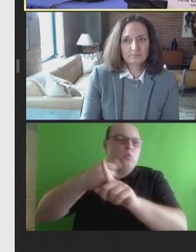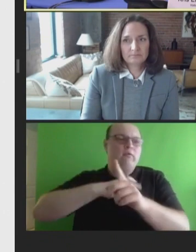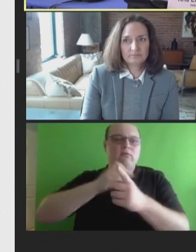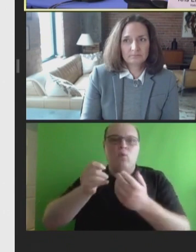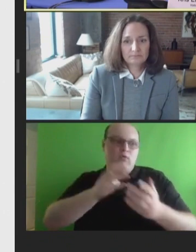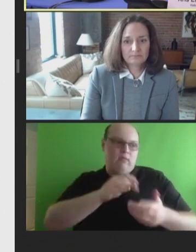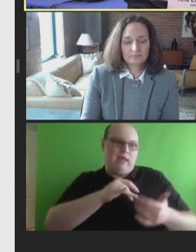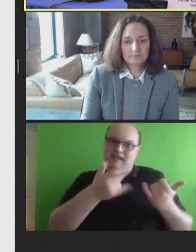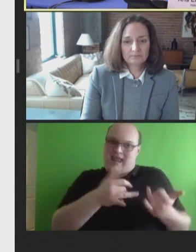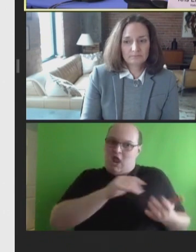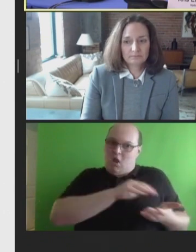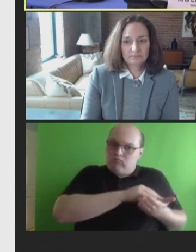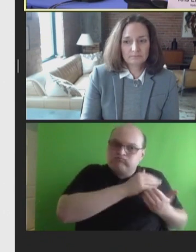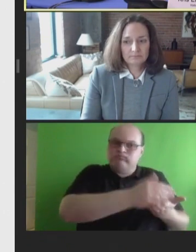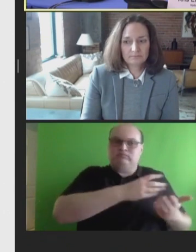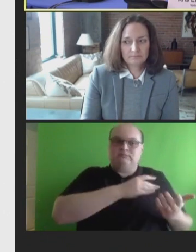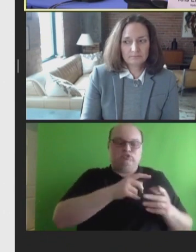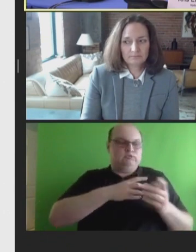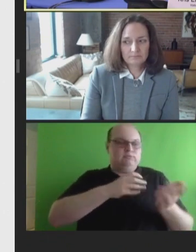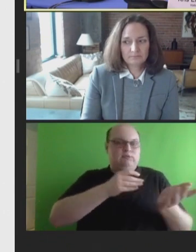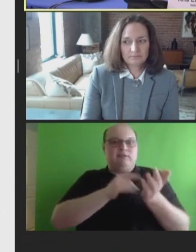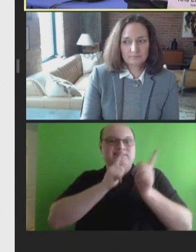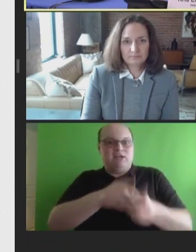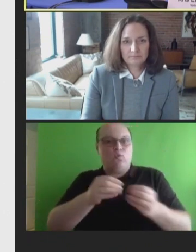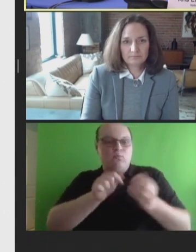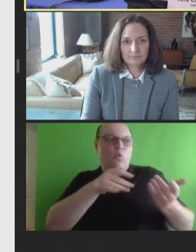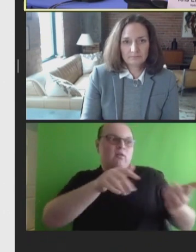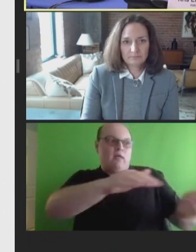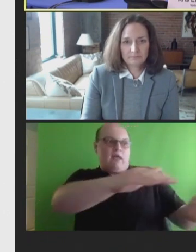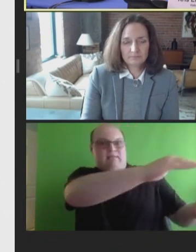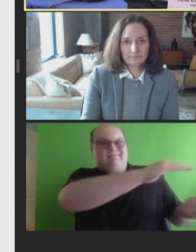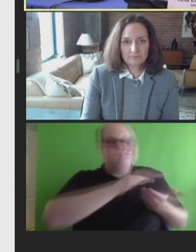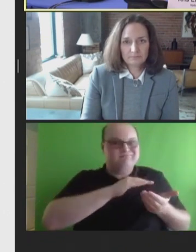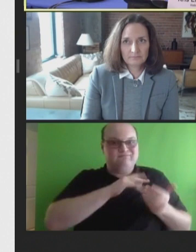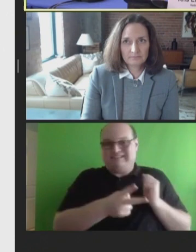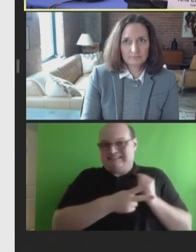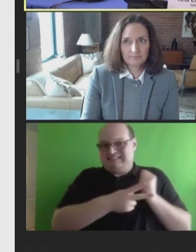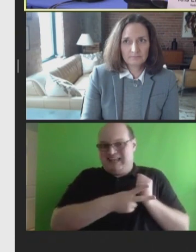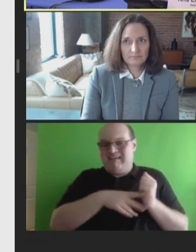where providers would order, you know, a large quantity for this season or more